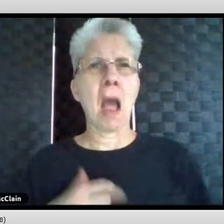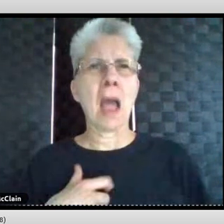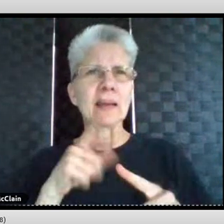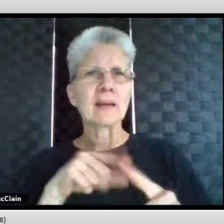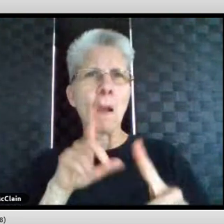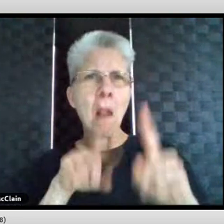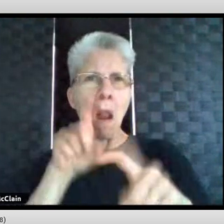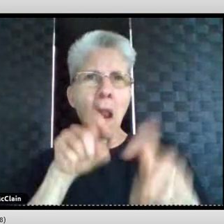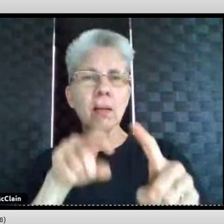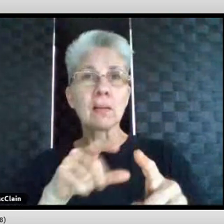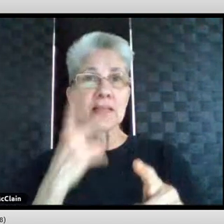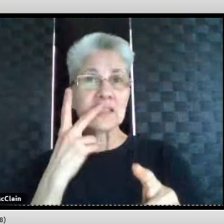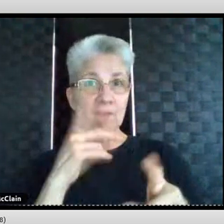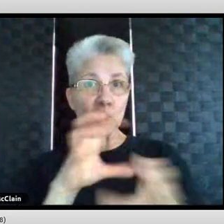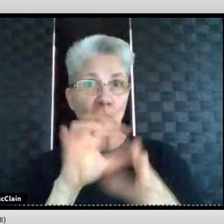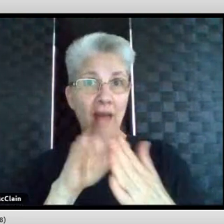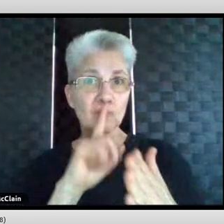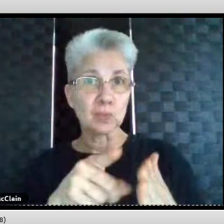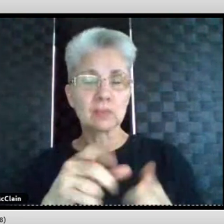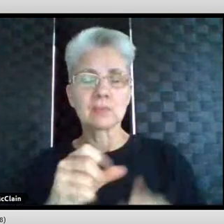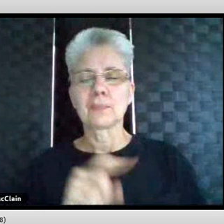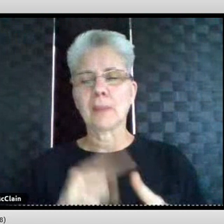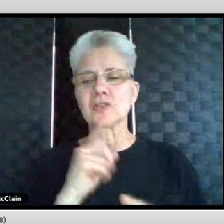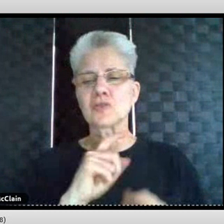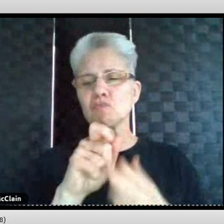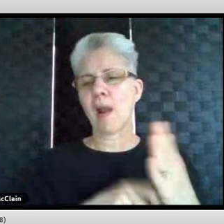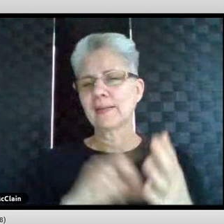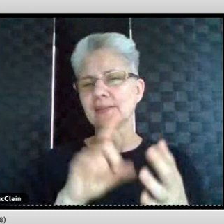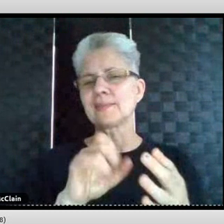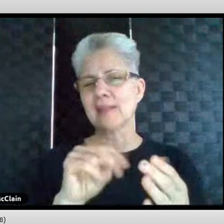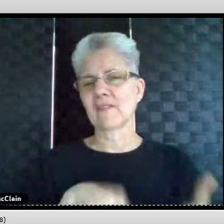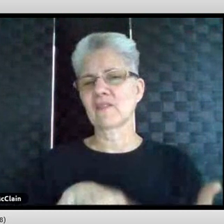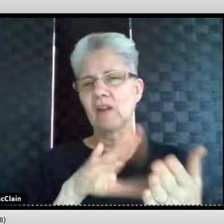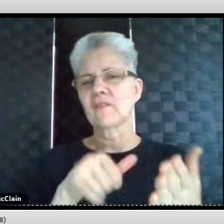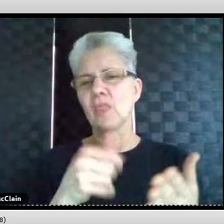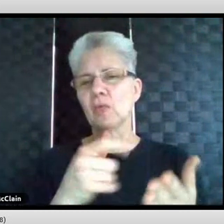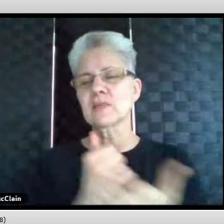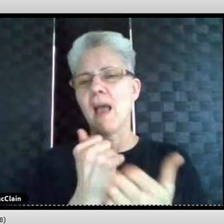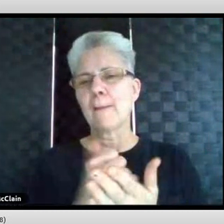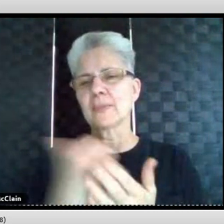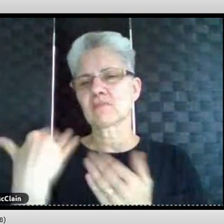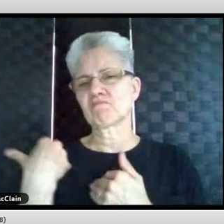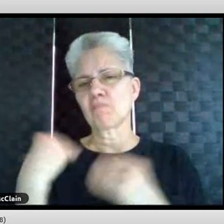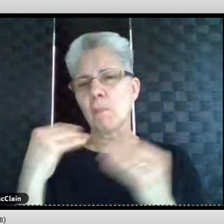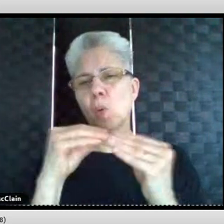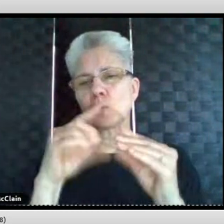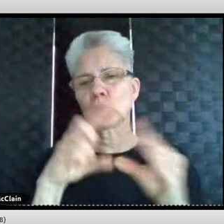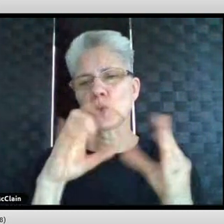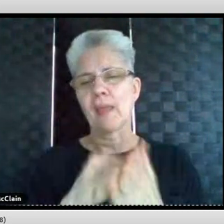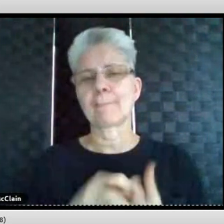I won't do that. But sometimes just writing it down in front of other people makes us a little more committed to get serious about it.